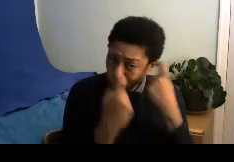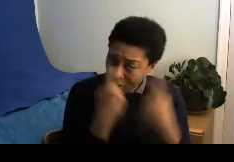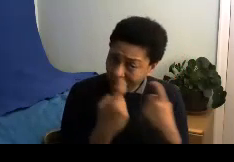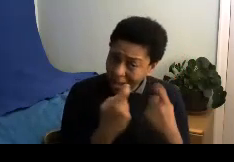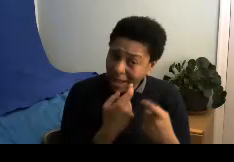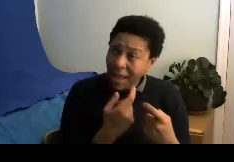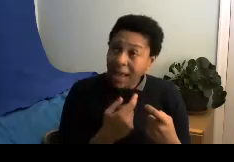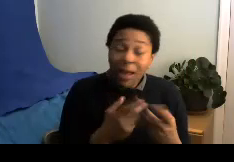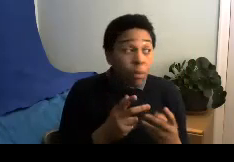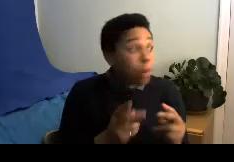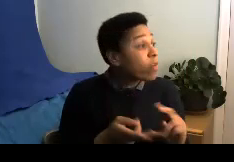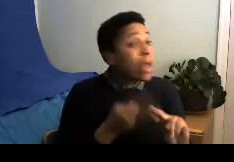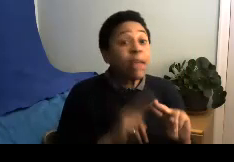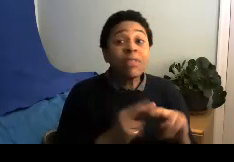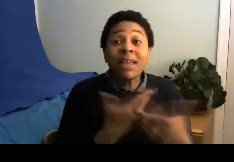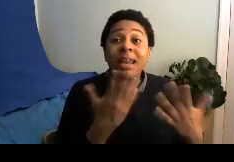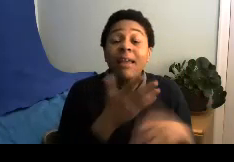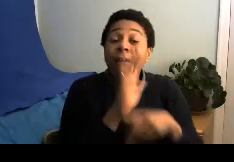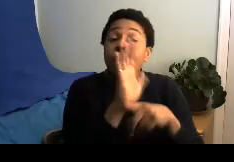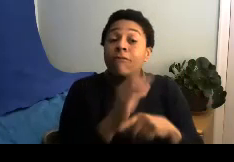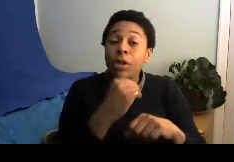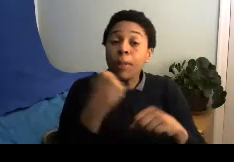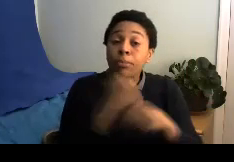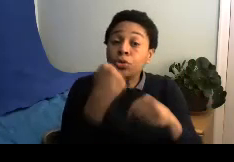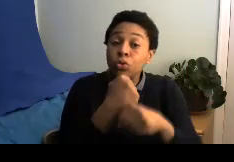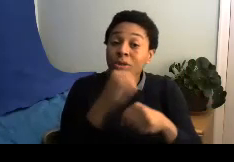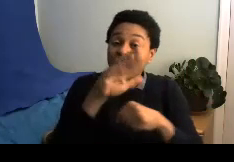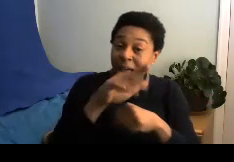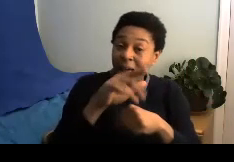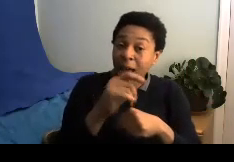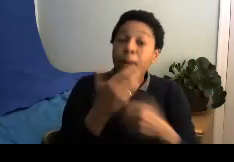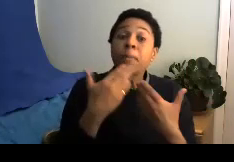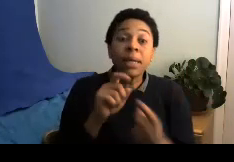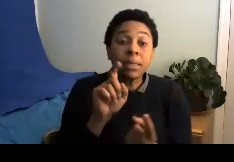in, please take note, but if you could choose, who would you cast